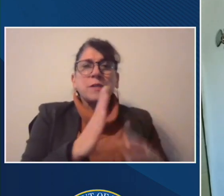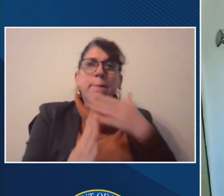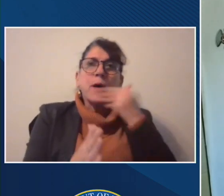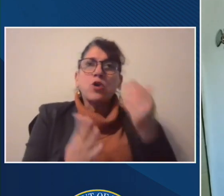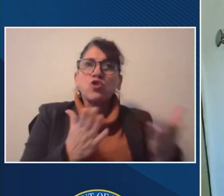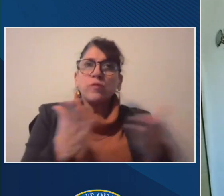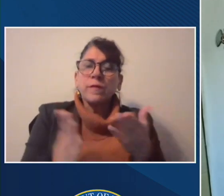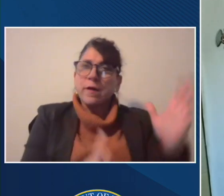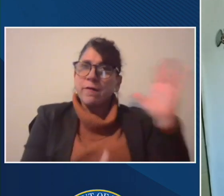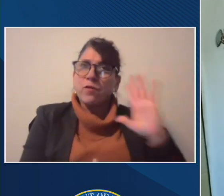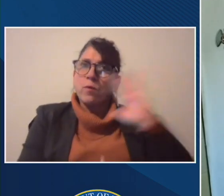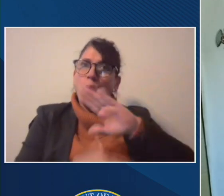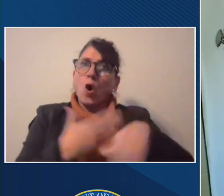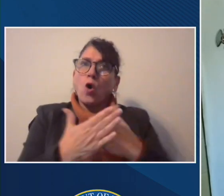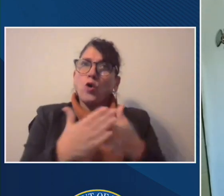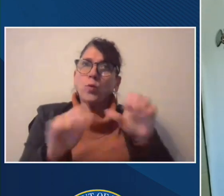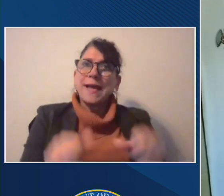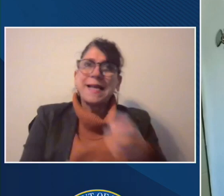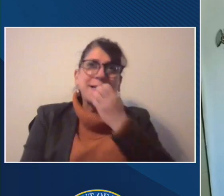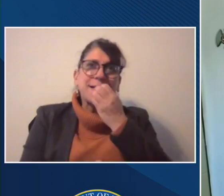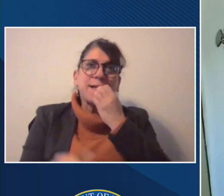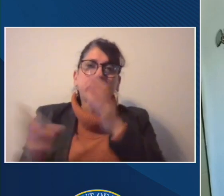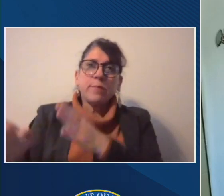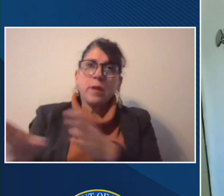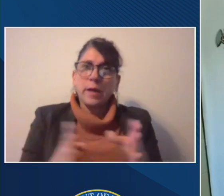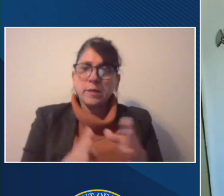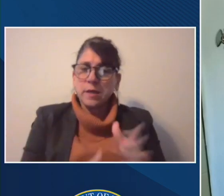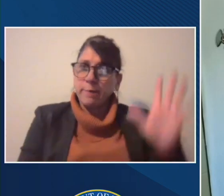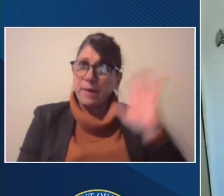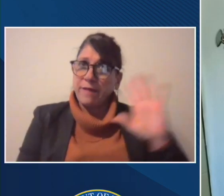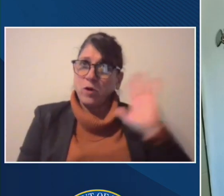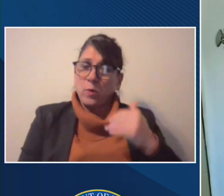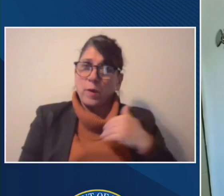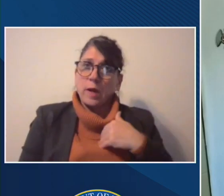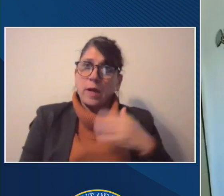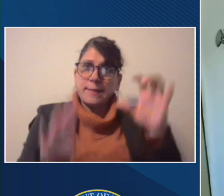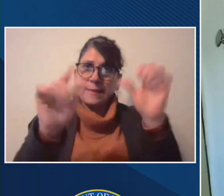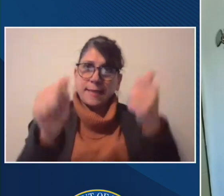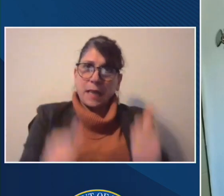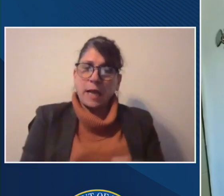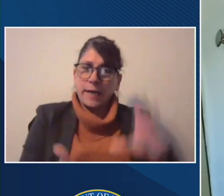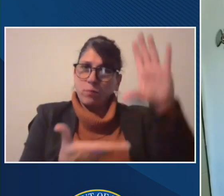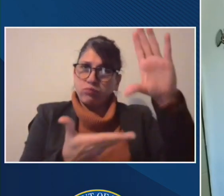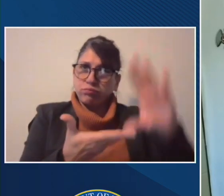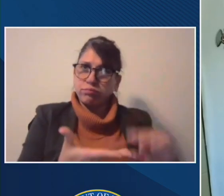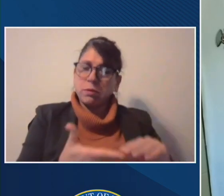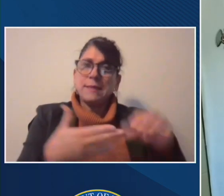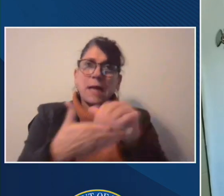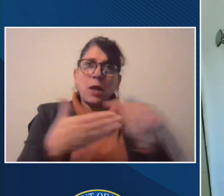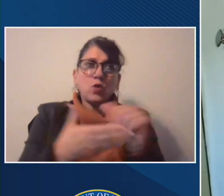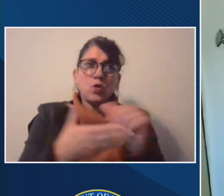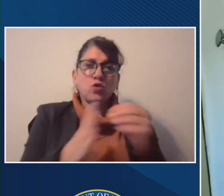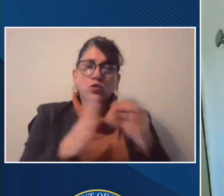all you could eat plans. Before we had declining dollars, students opted in, they went to the meal plan when